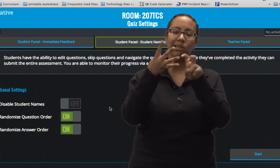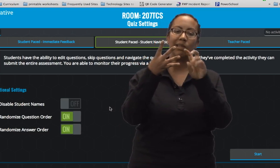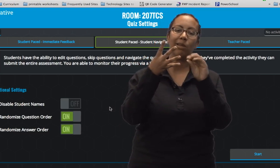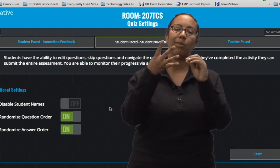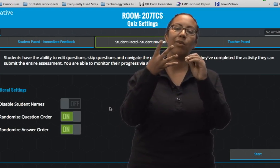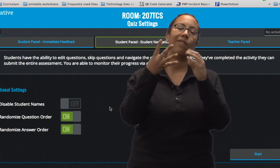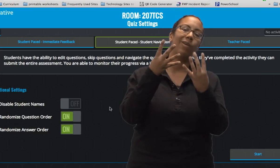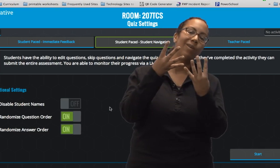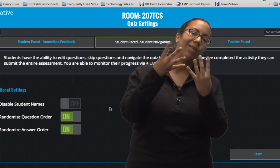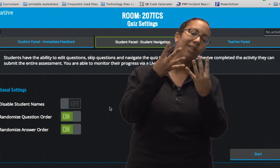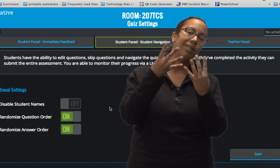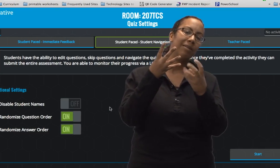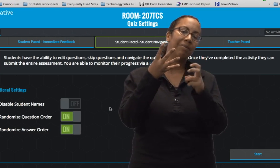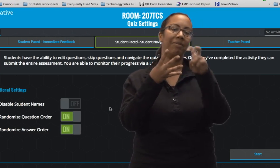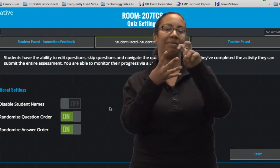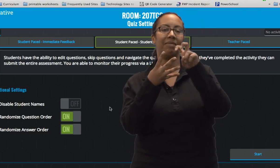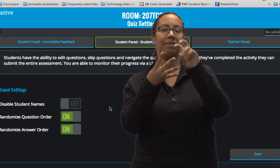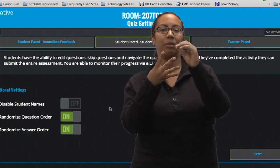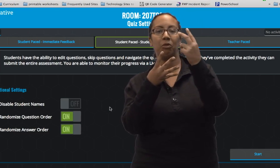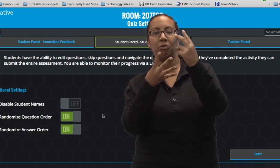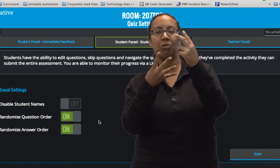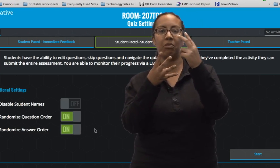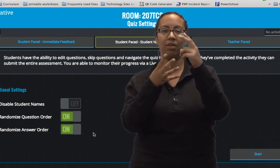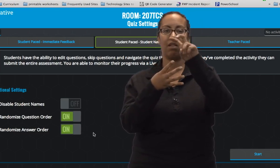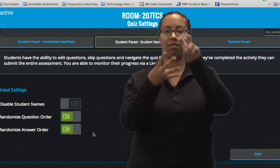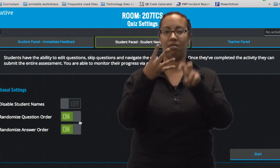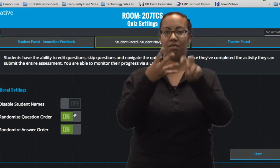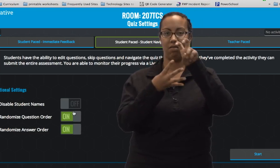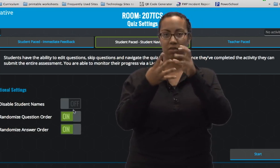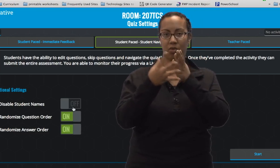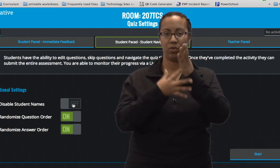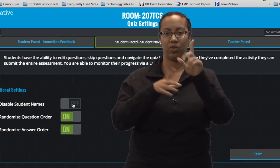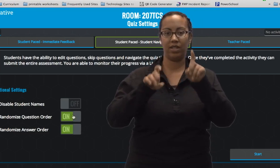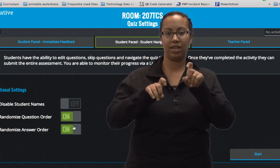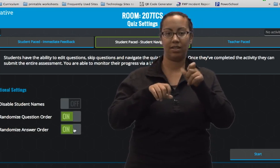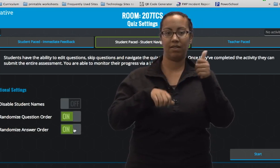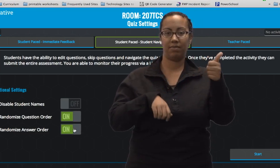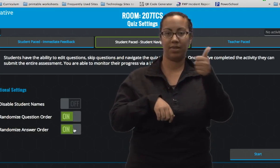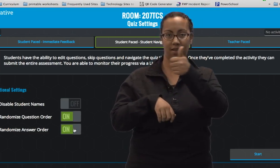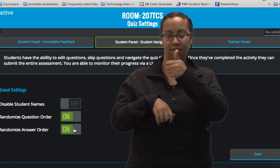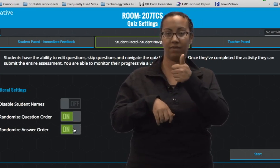on number one or start on number four. They can jump back and forth between question numbers.